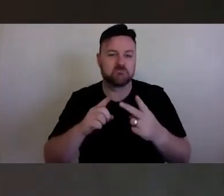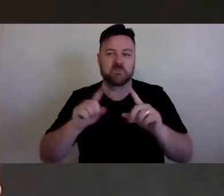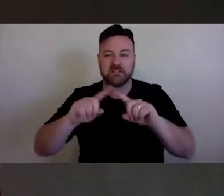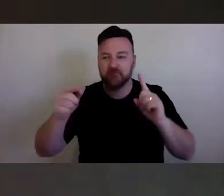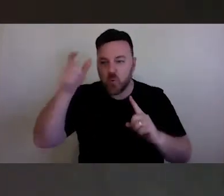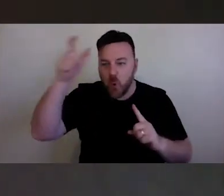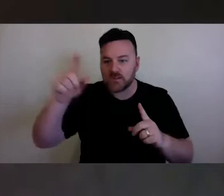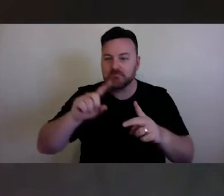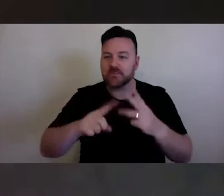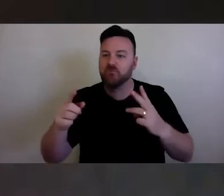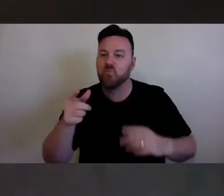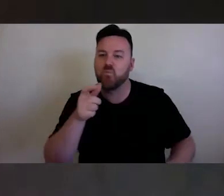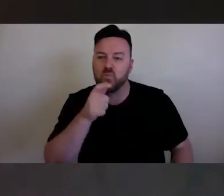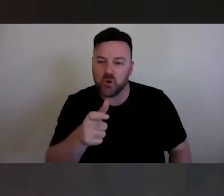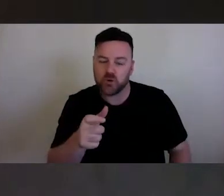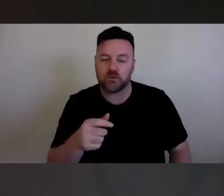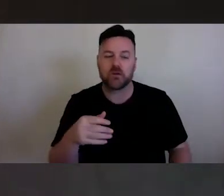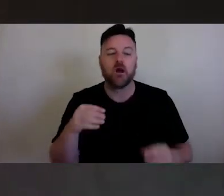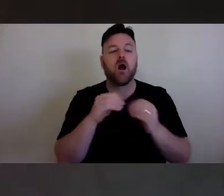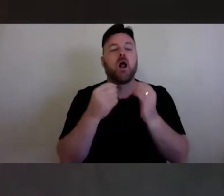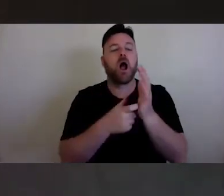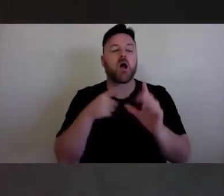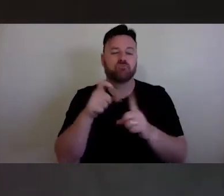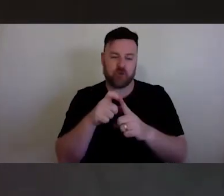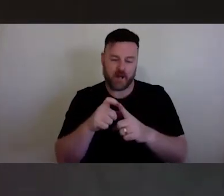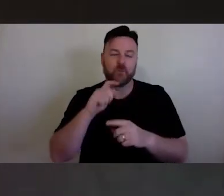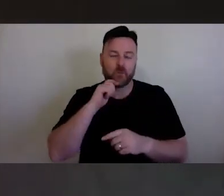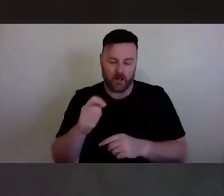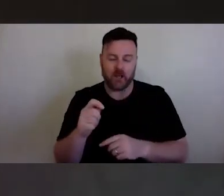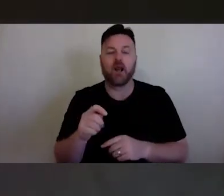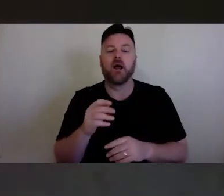And I know that Brad will be kind, if you're a novice or if this is new